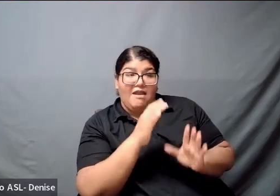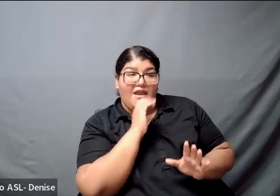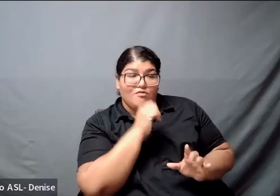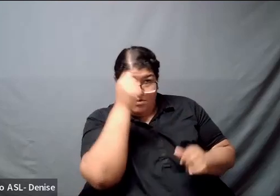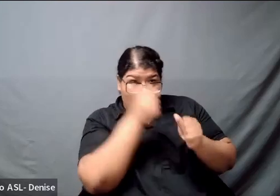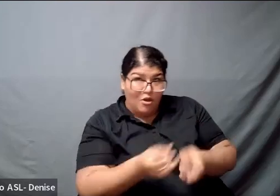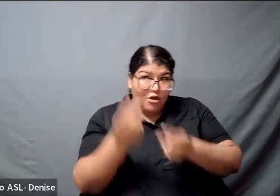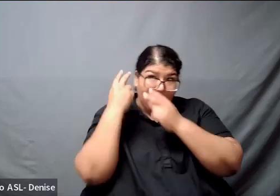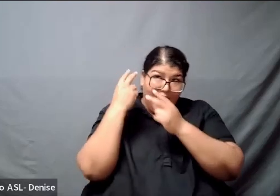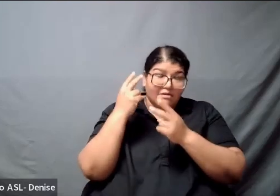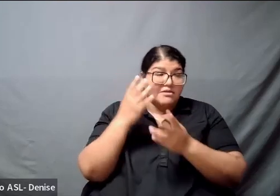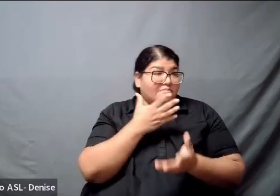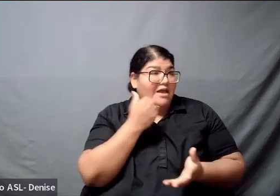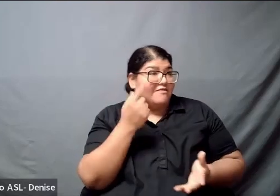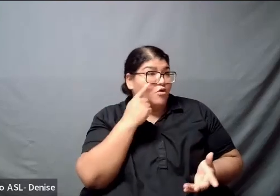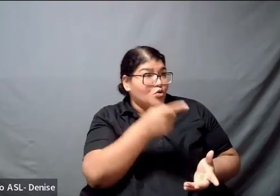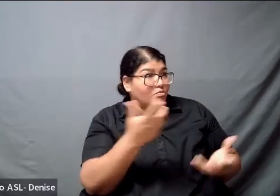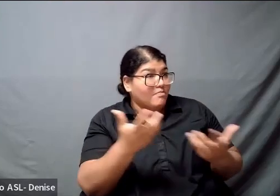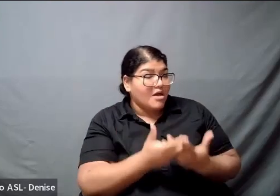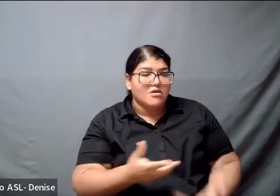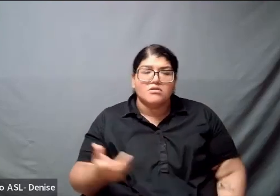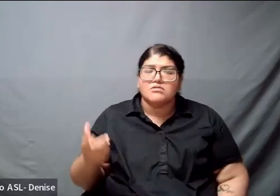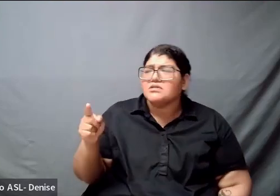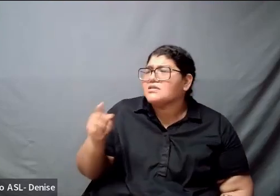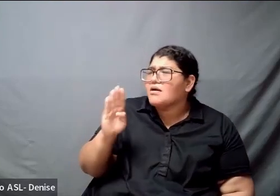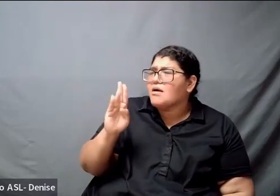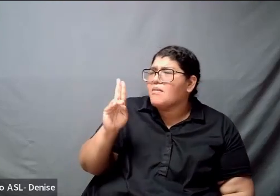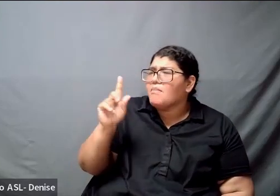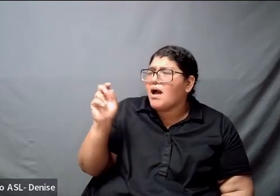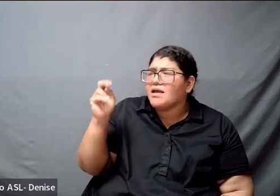So there's this button I've heard in people's brains that flicks and